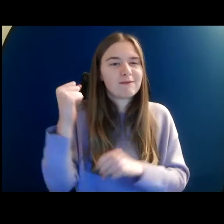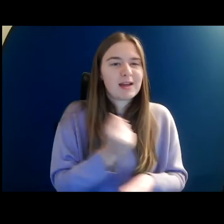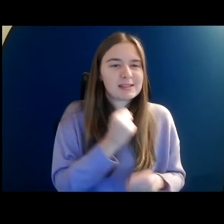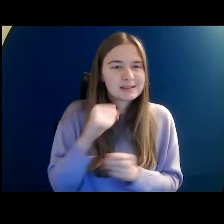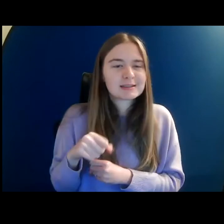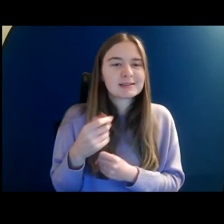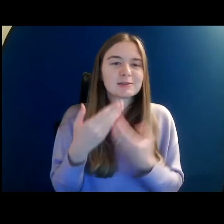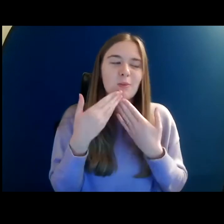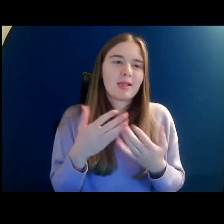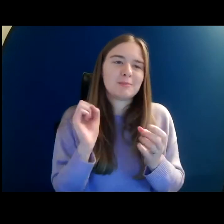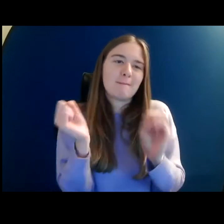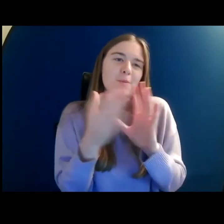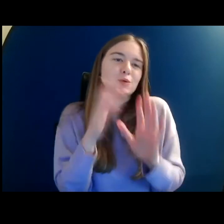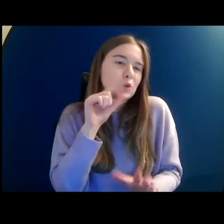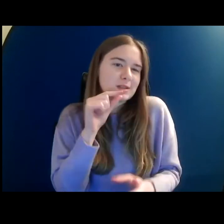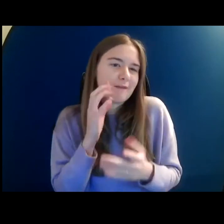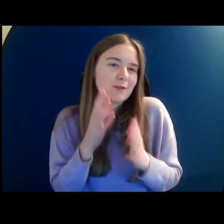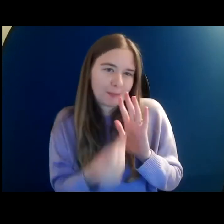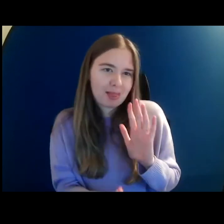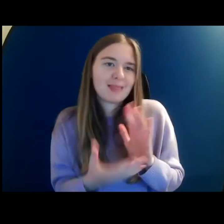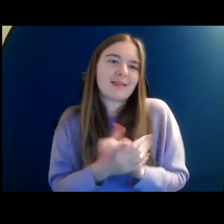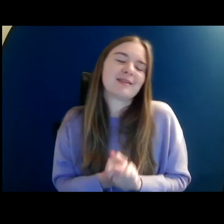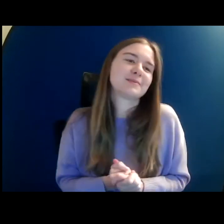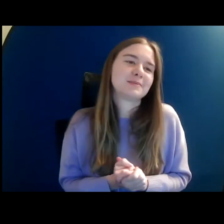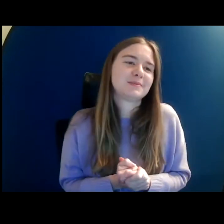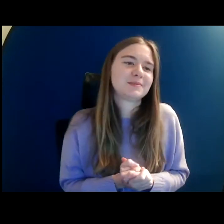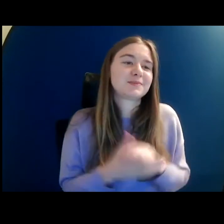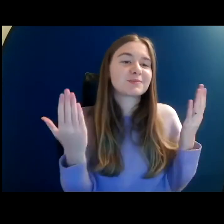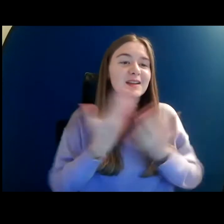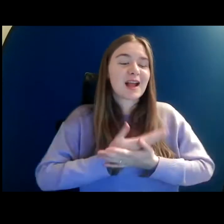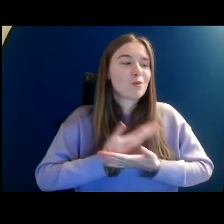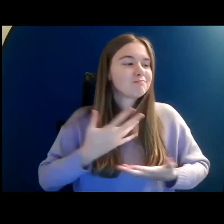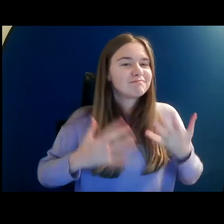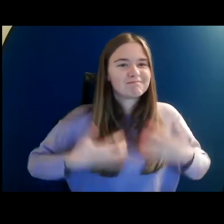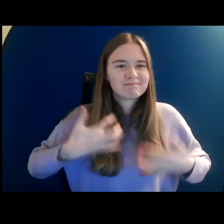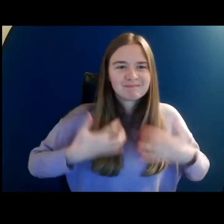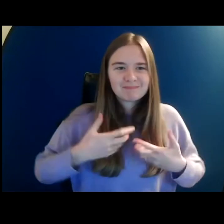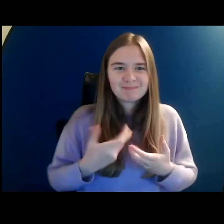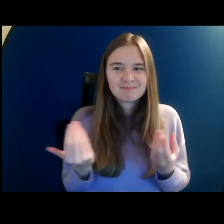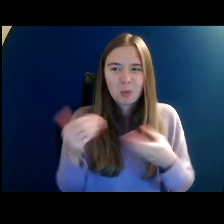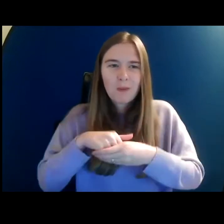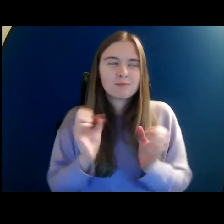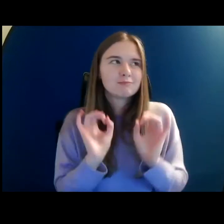in the chat throughout the evening. Tonight, we are thrilled to be joined by a wonderful panel to channel